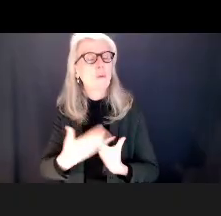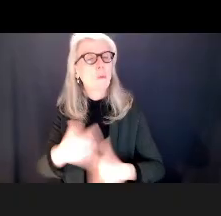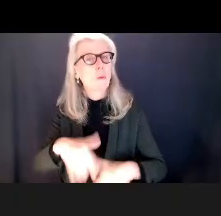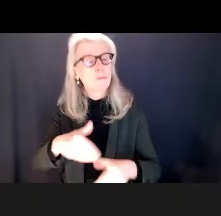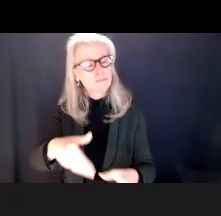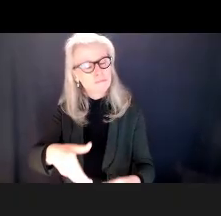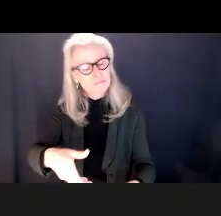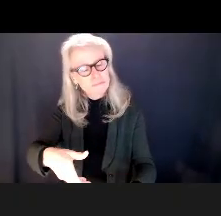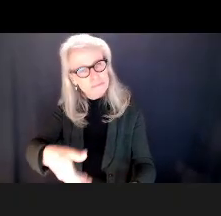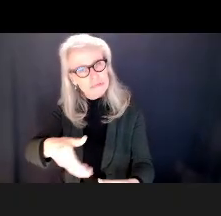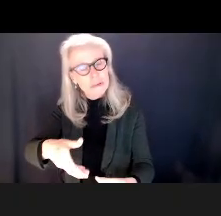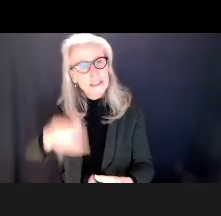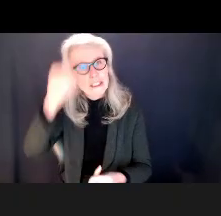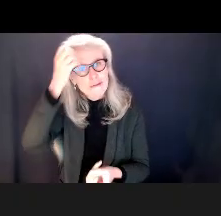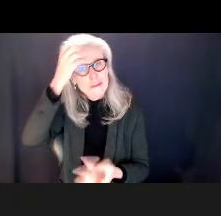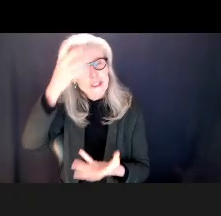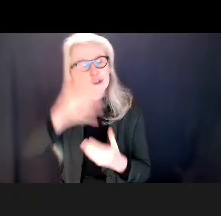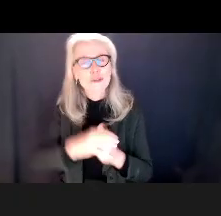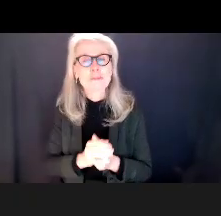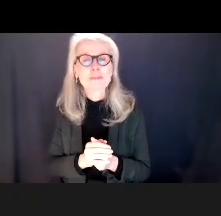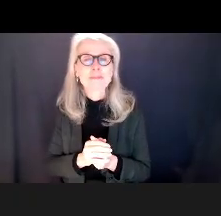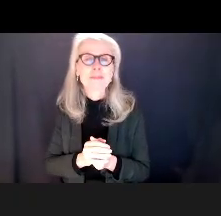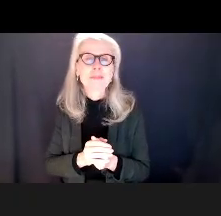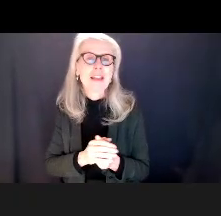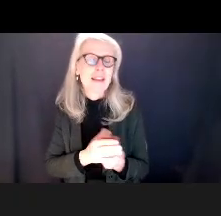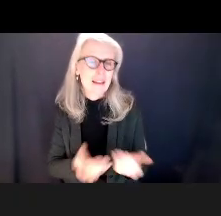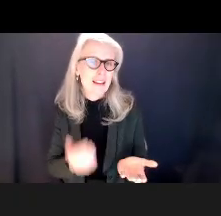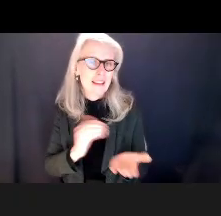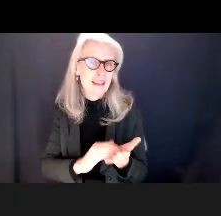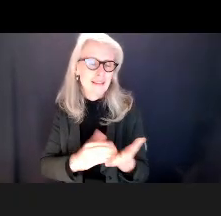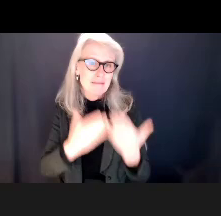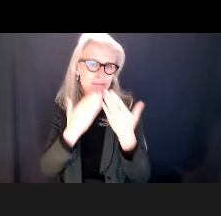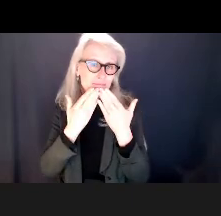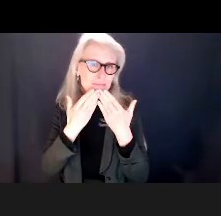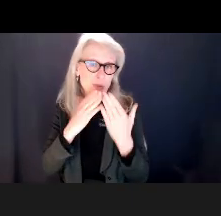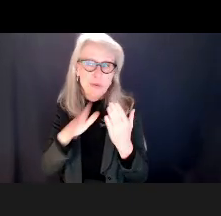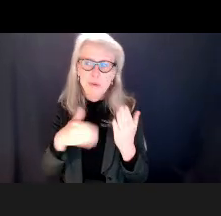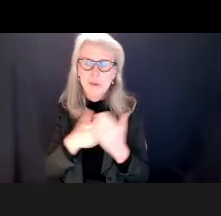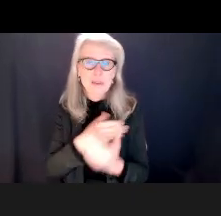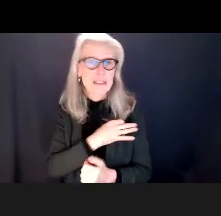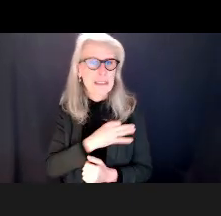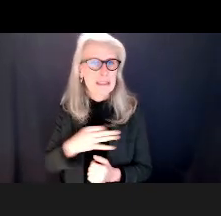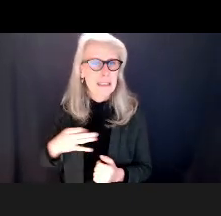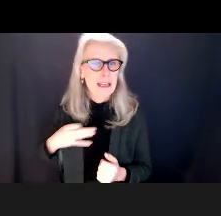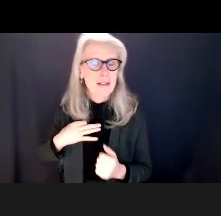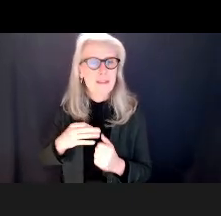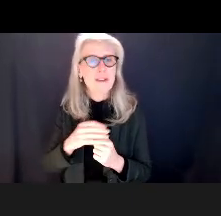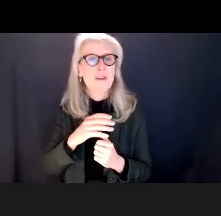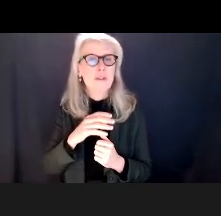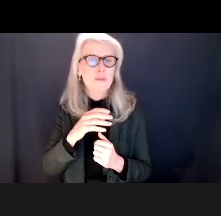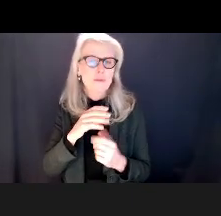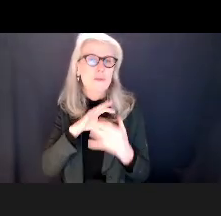I am very grateful and thankful for the staff of Disability Without Poverty for